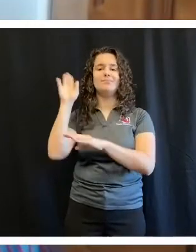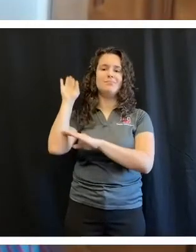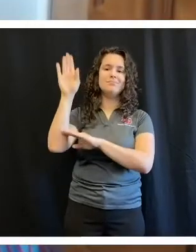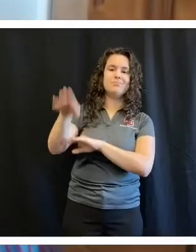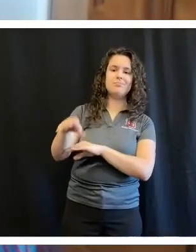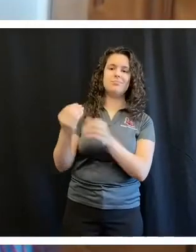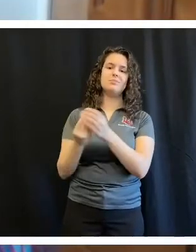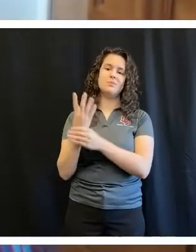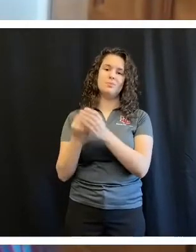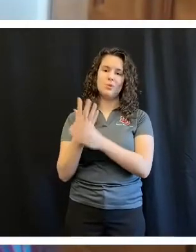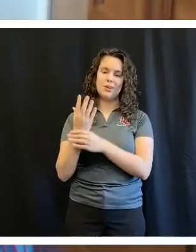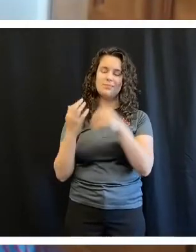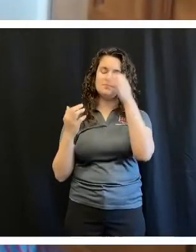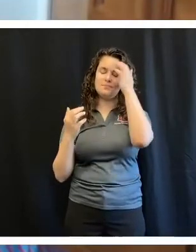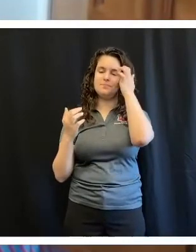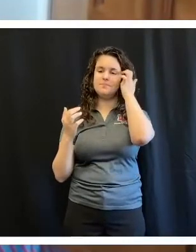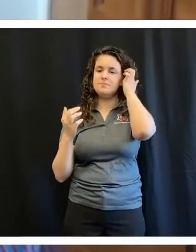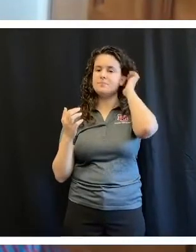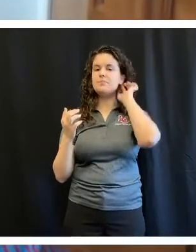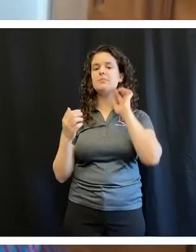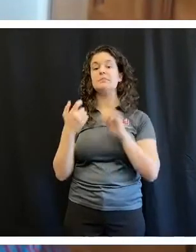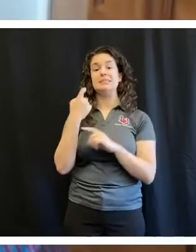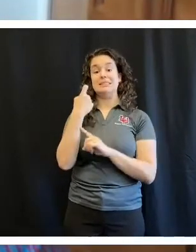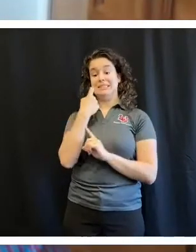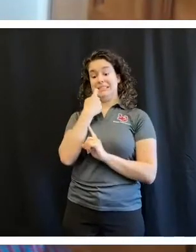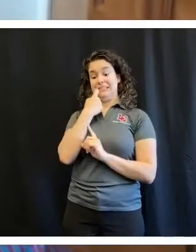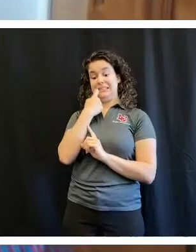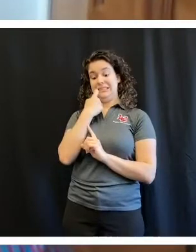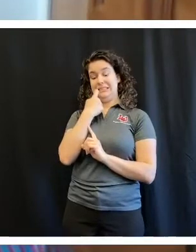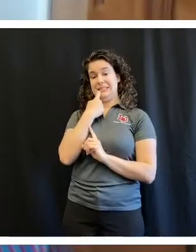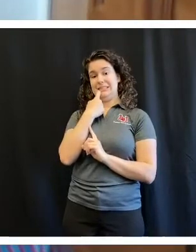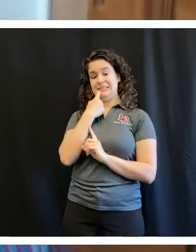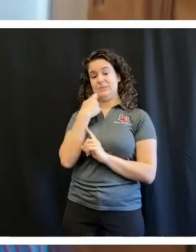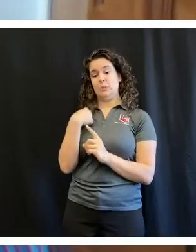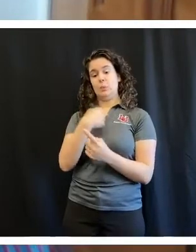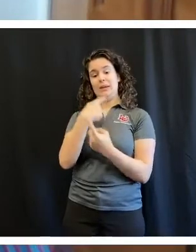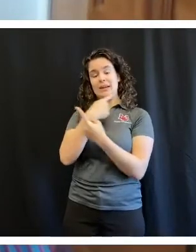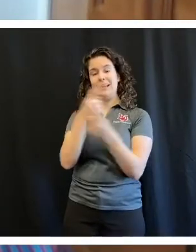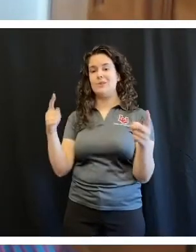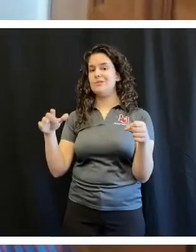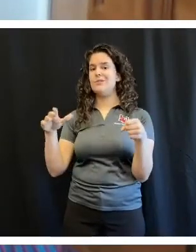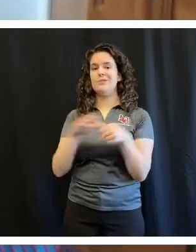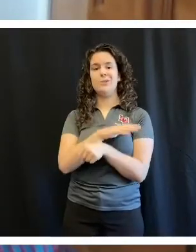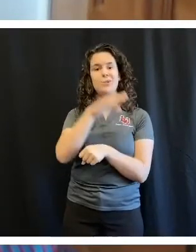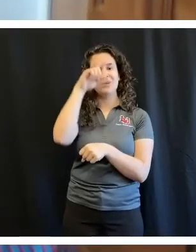Just recently, we made the announcement that all of summer school would be online as well.